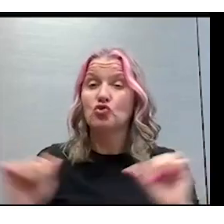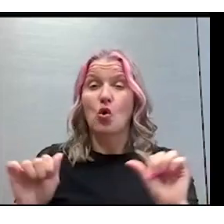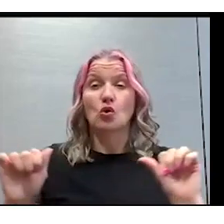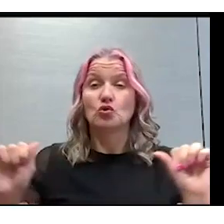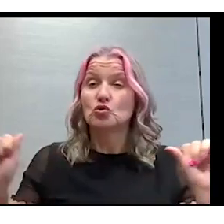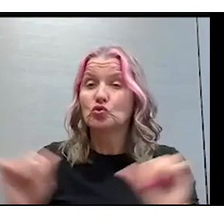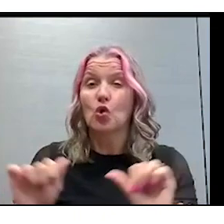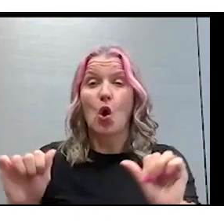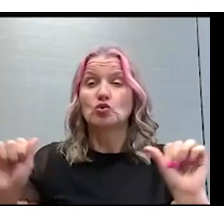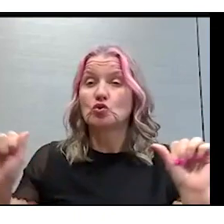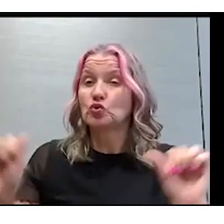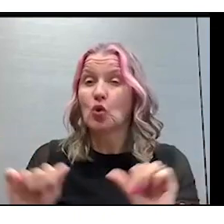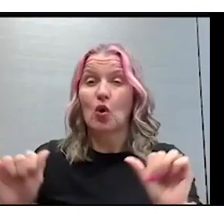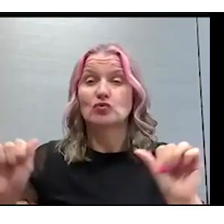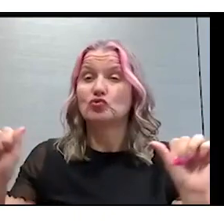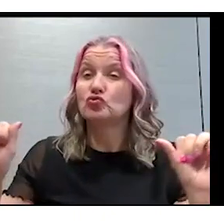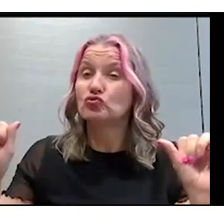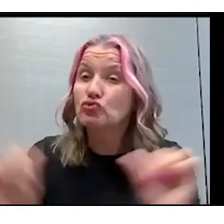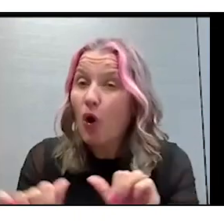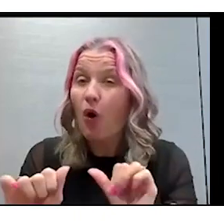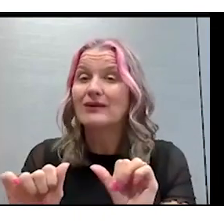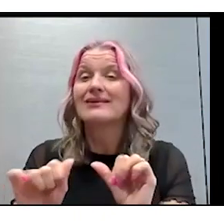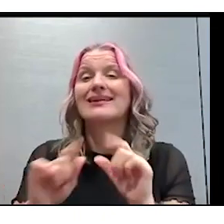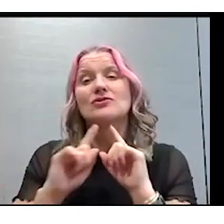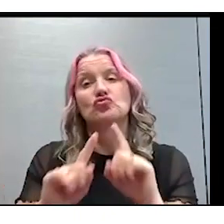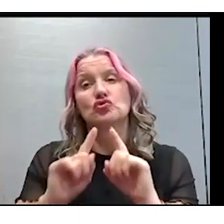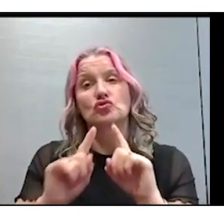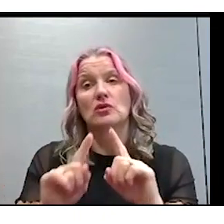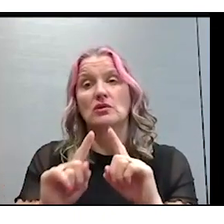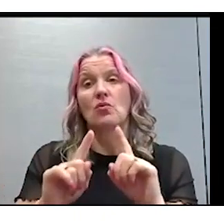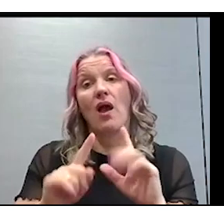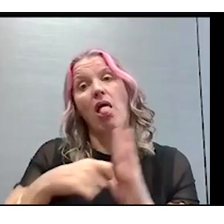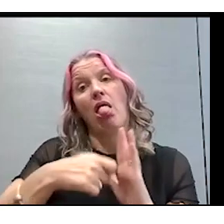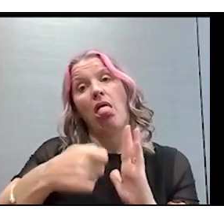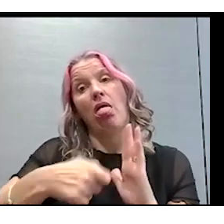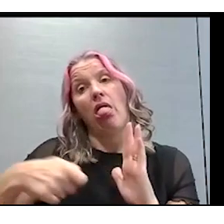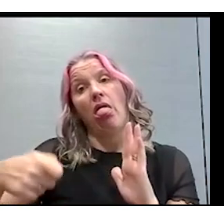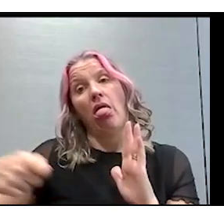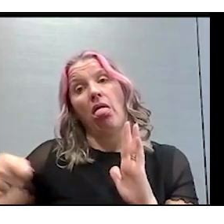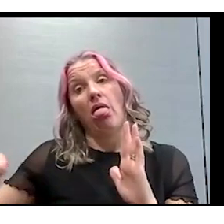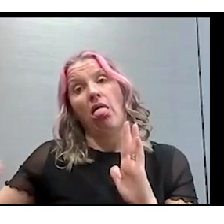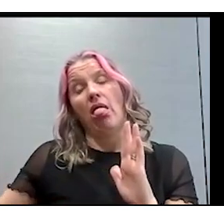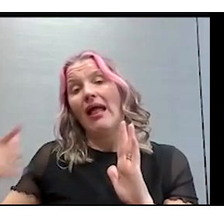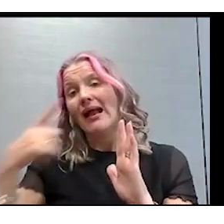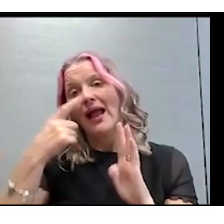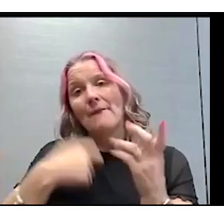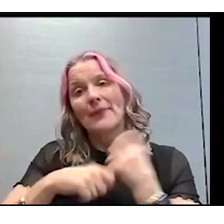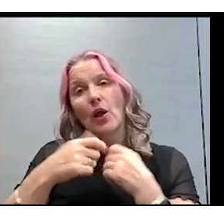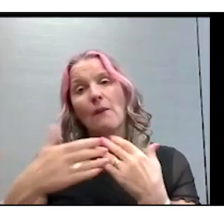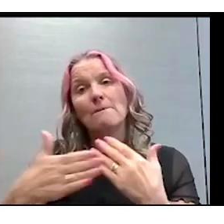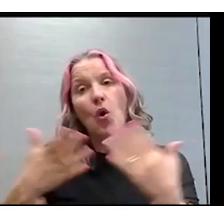a little bit shorter instructions because long instructions not only can be more confusing, but